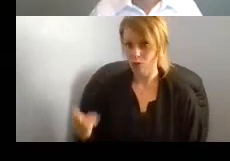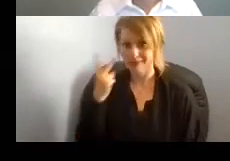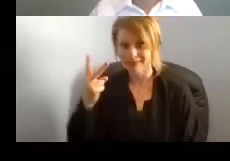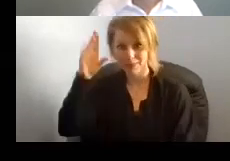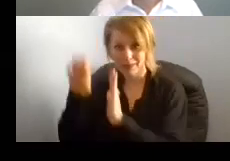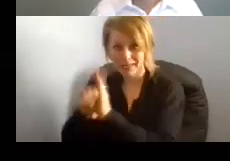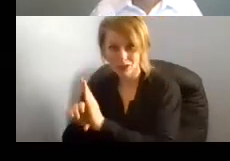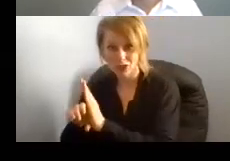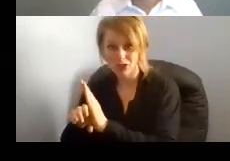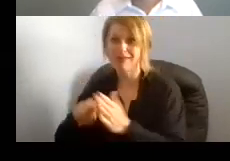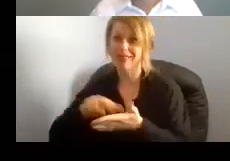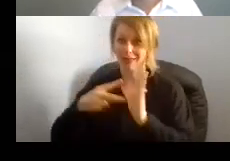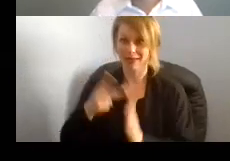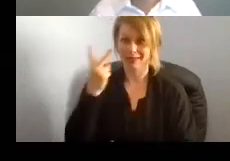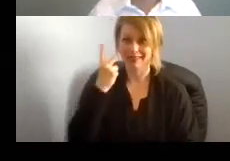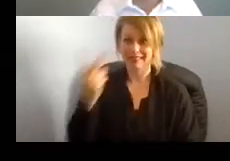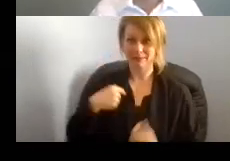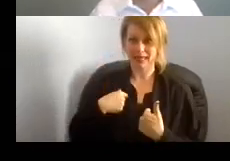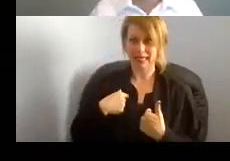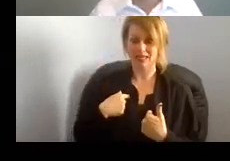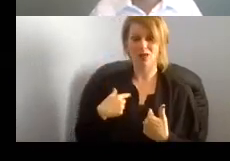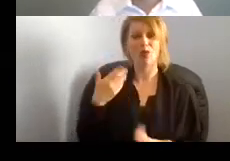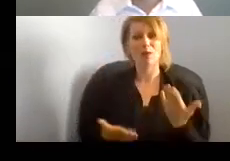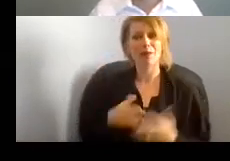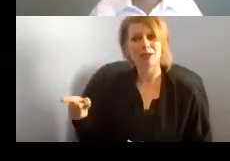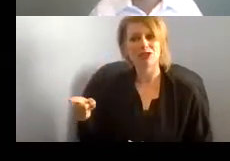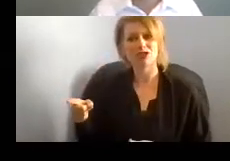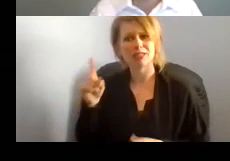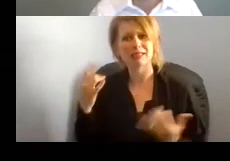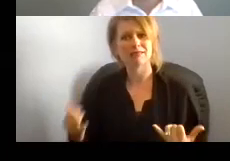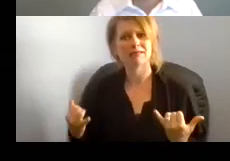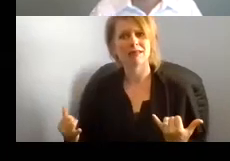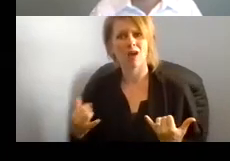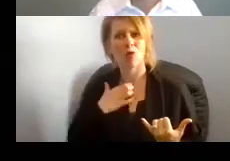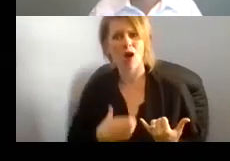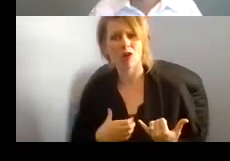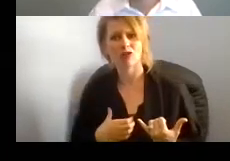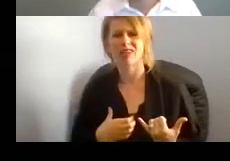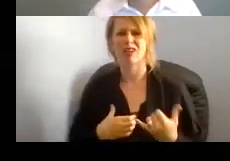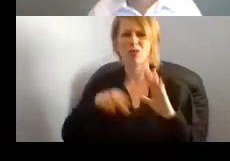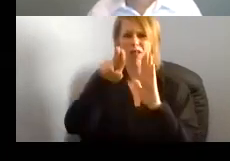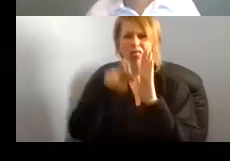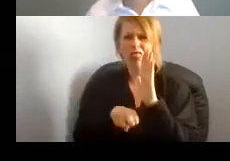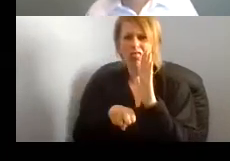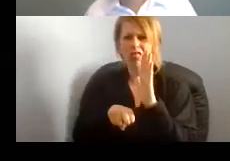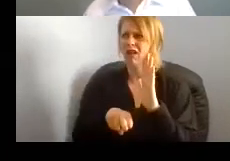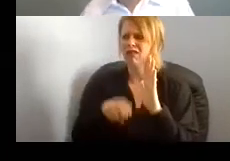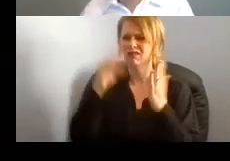And it means that she might be hungry – you know, and we put her underground, and it’s dark and it’s cold, and she can’t eat and she can’t move.